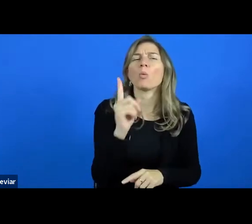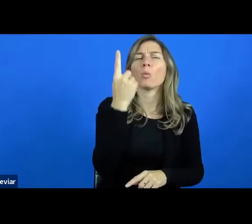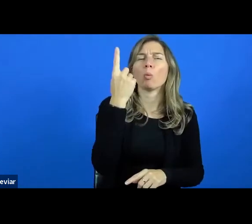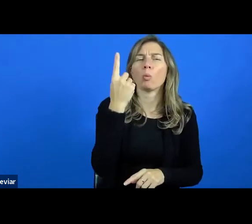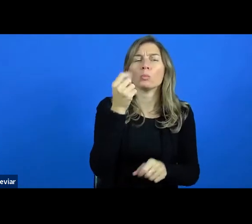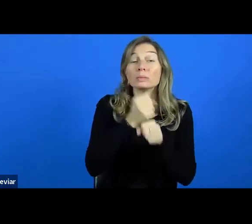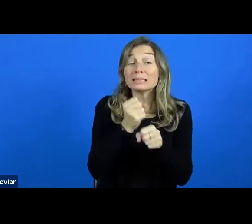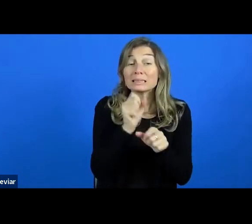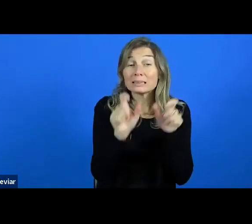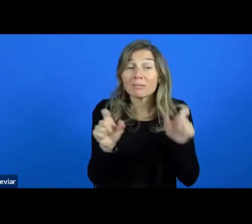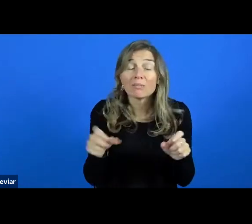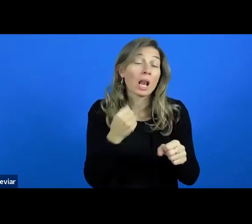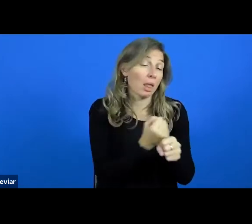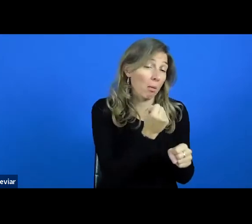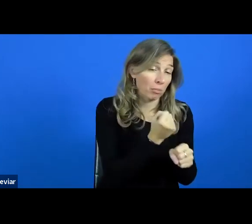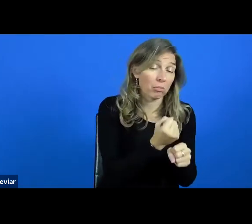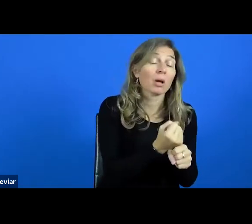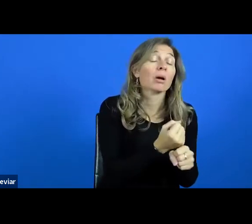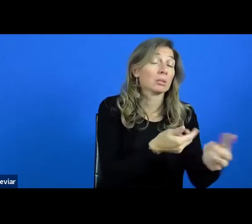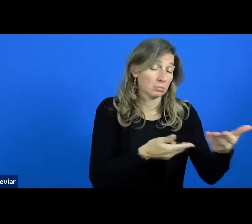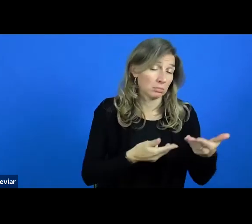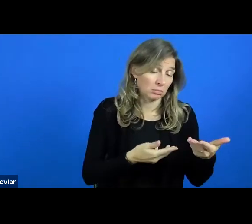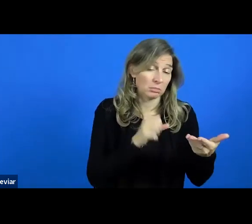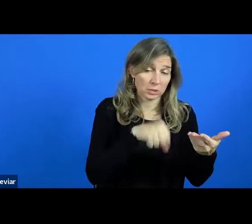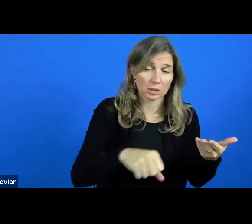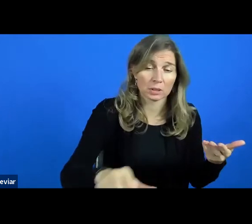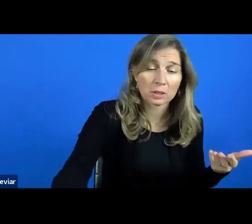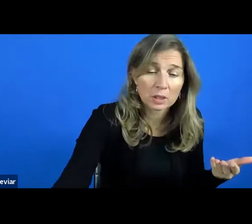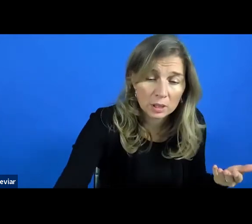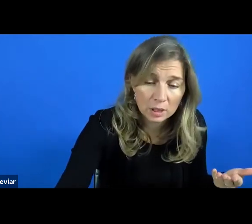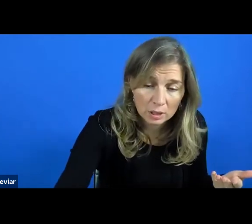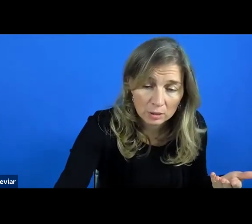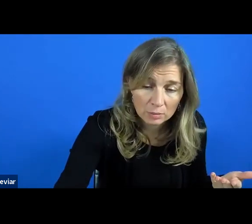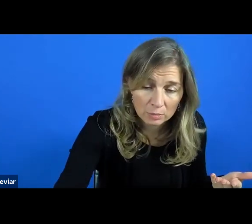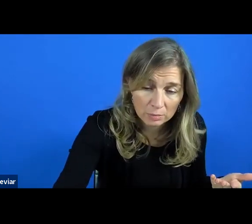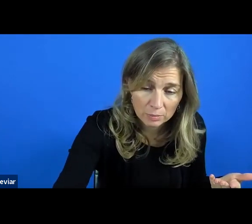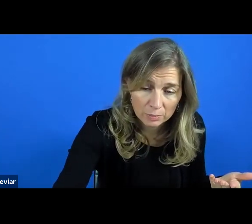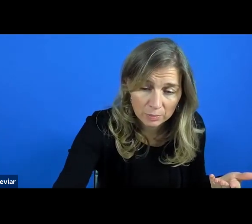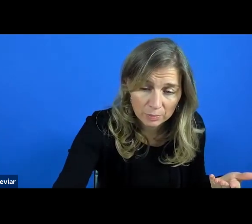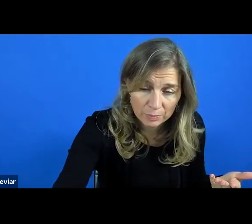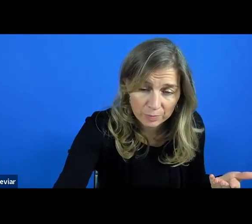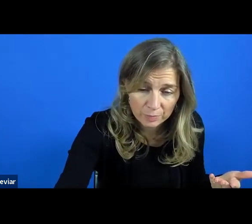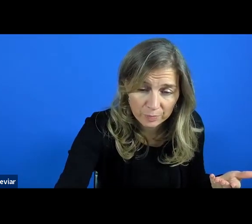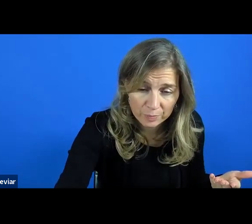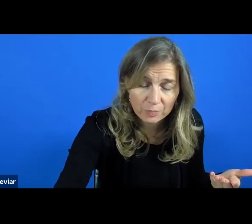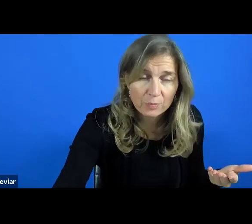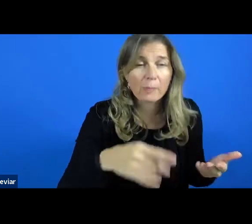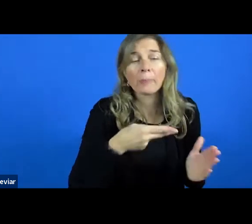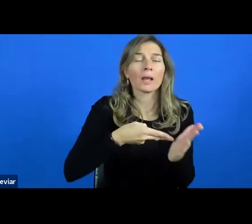so labour-law or contractual problems. So European Parliament seen as the administration,